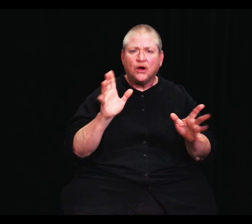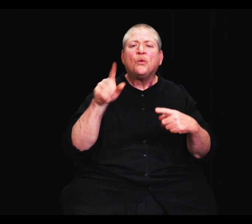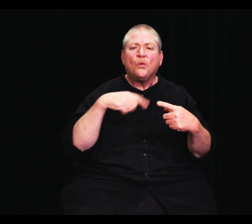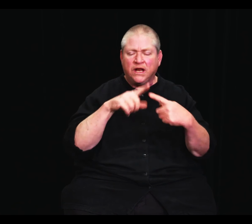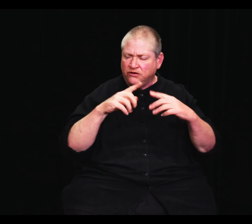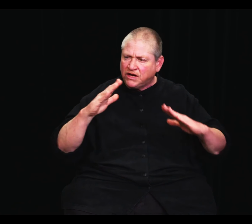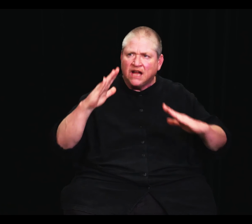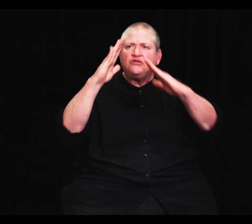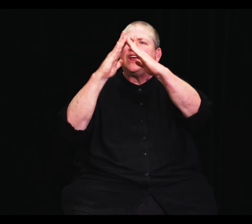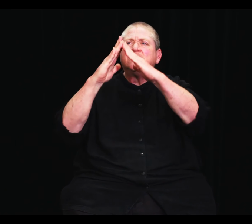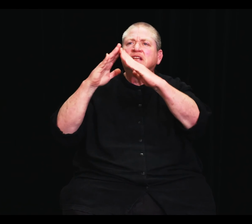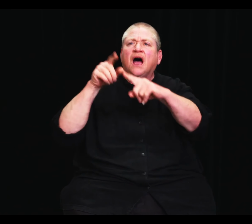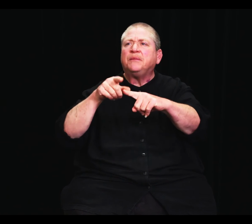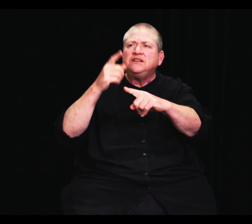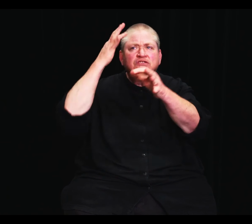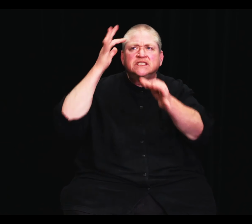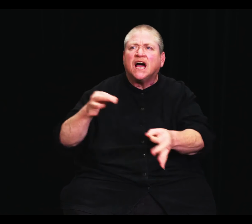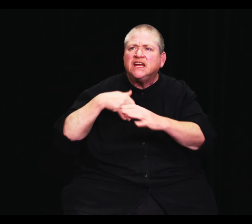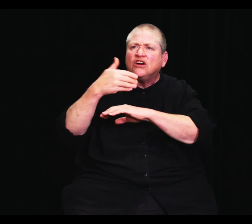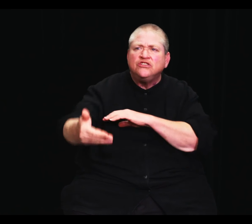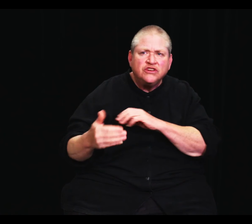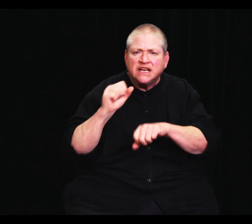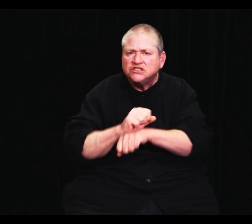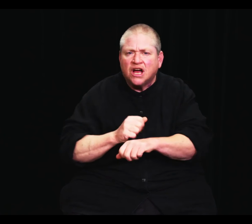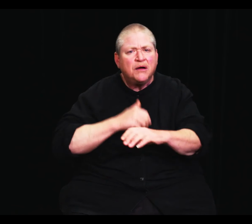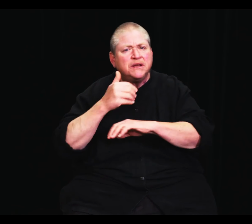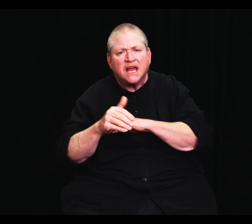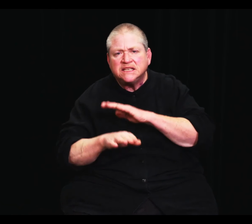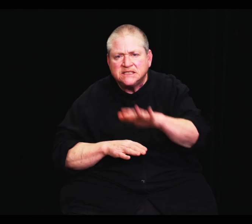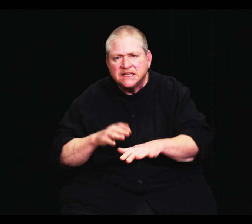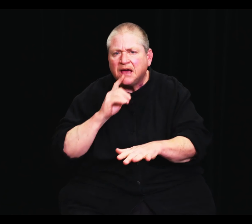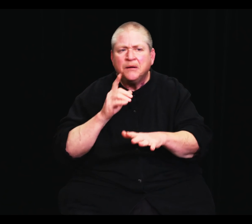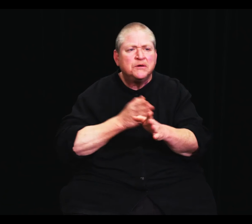at one of Howard University's commencements, "Graduating class, hear me well on this day.